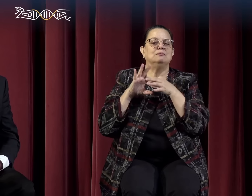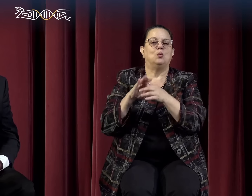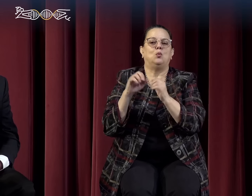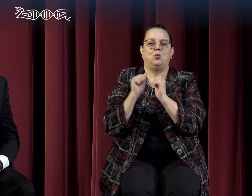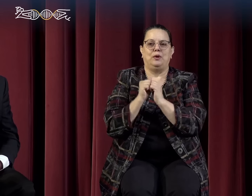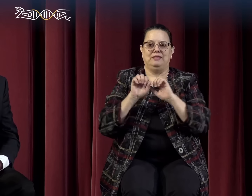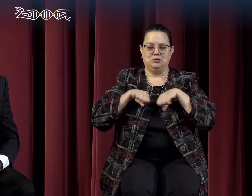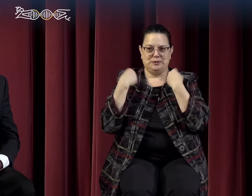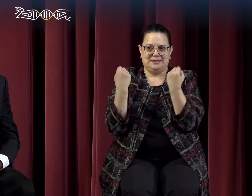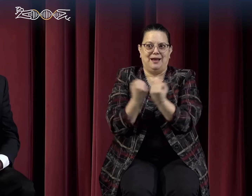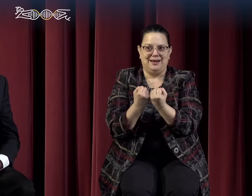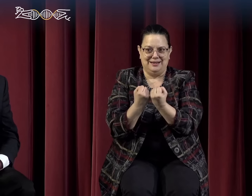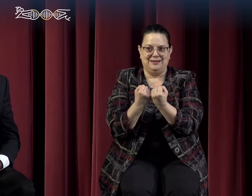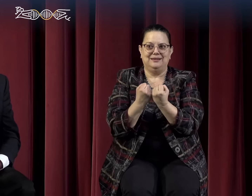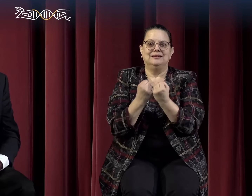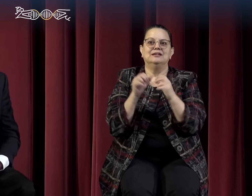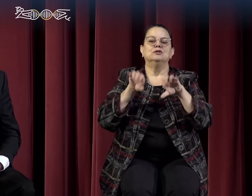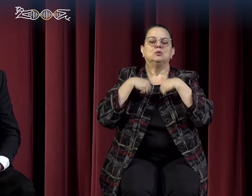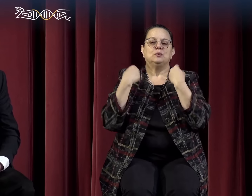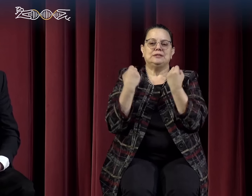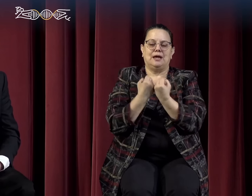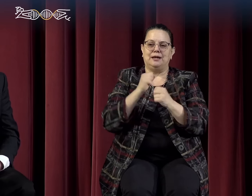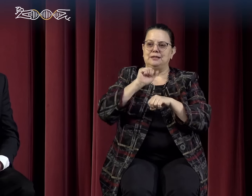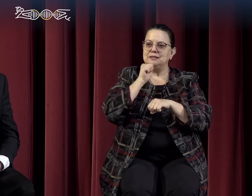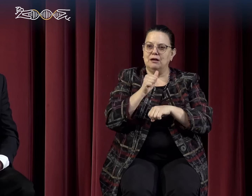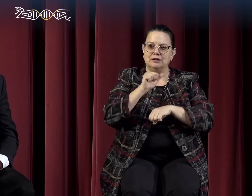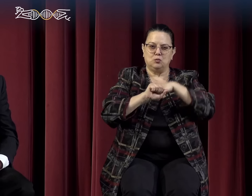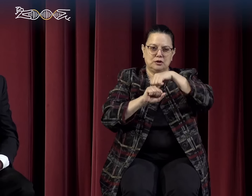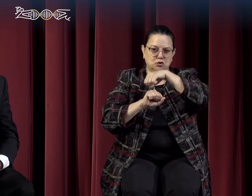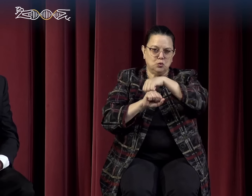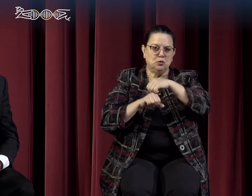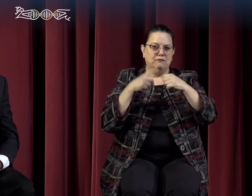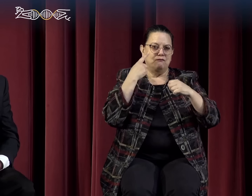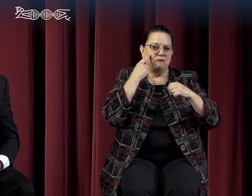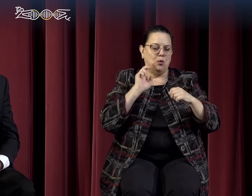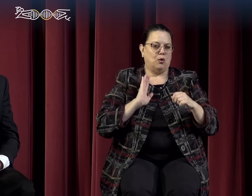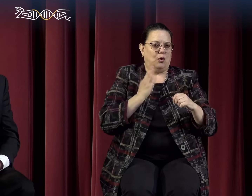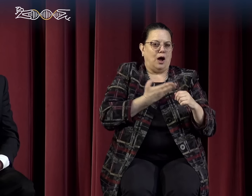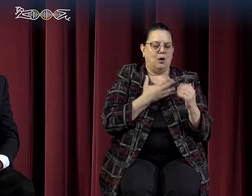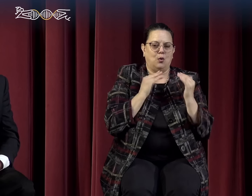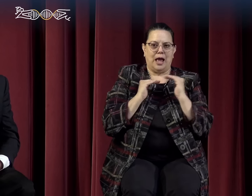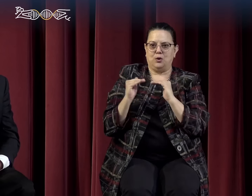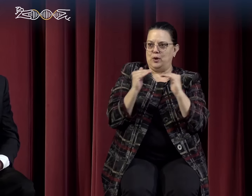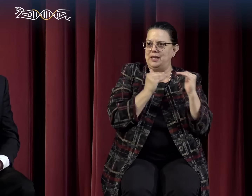to societal attitudes the way society is structured that puts us on unequal